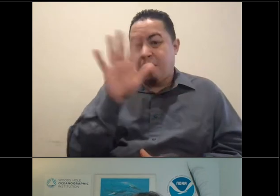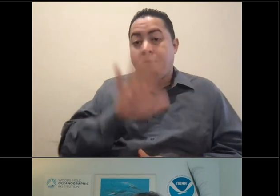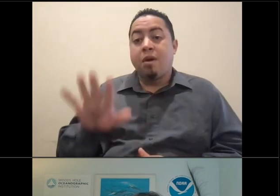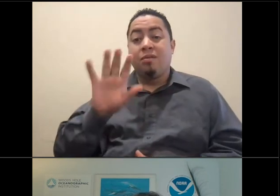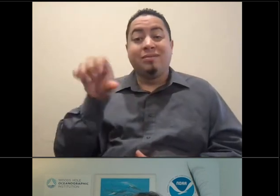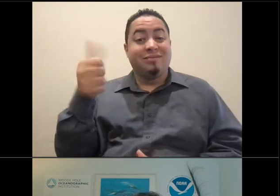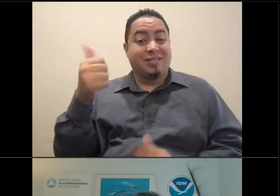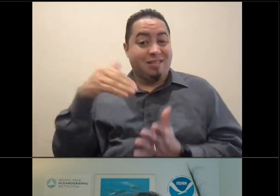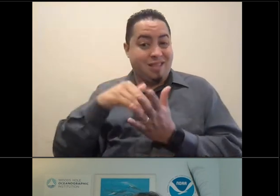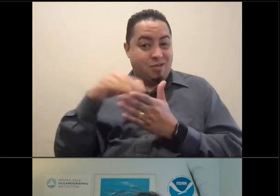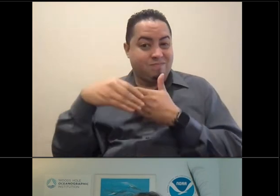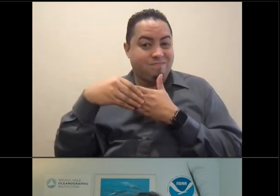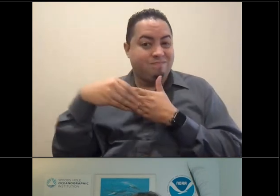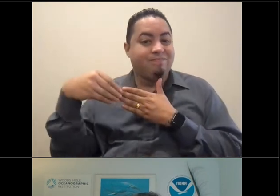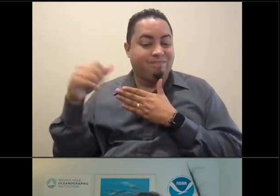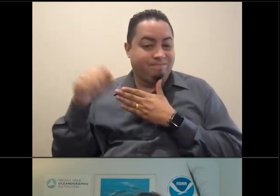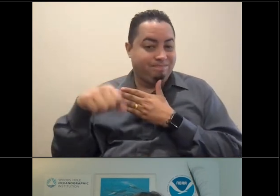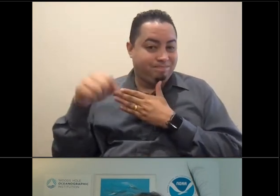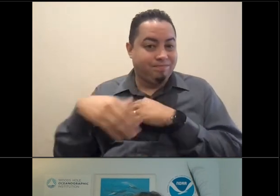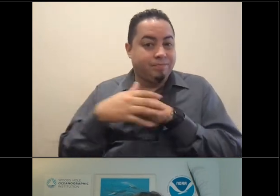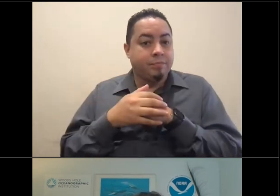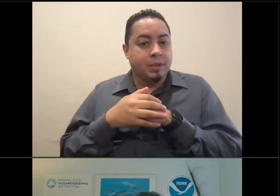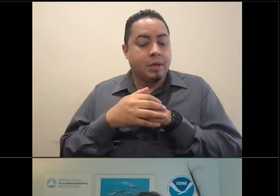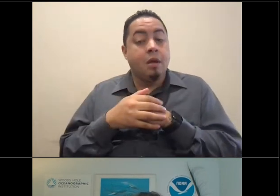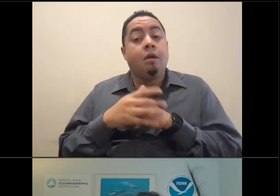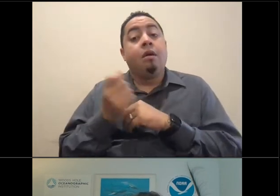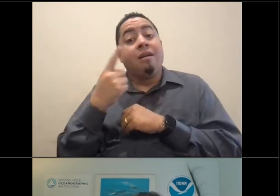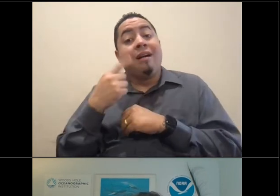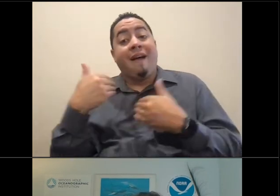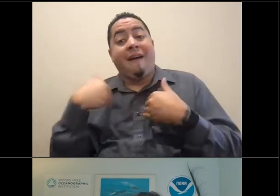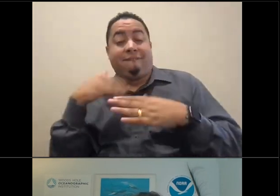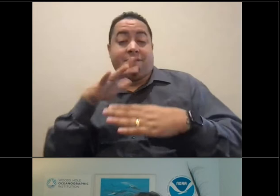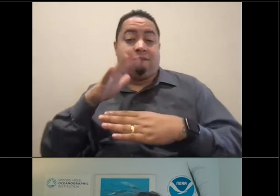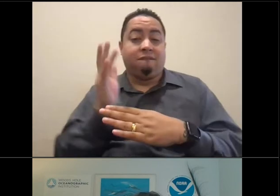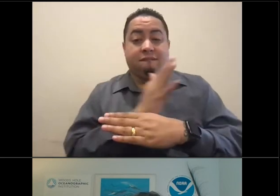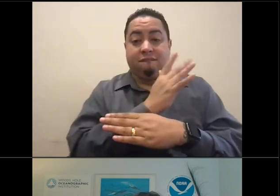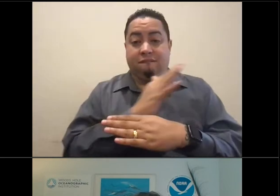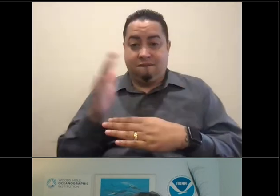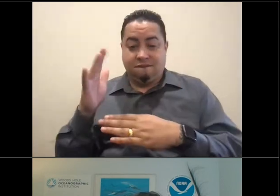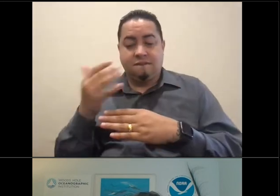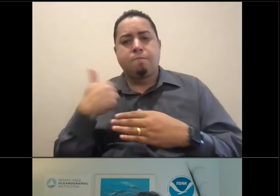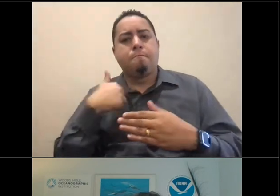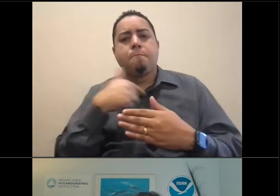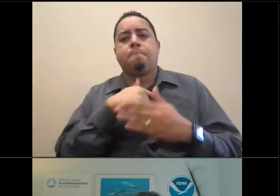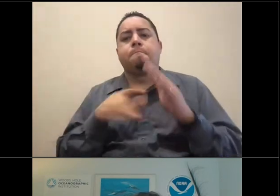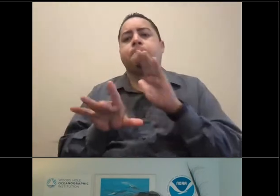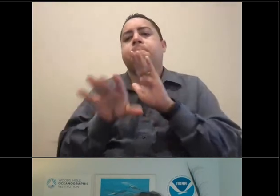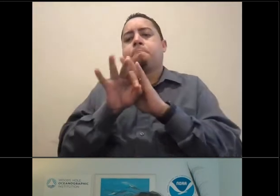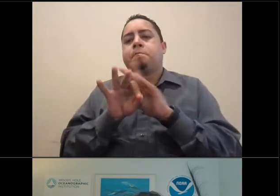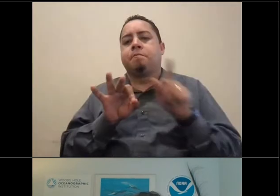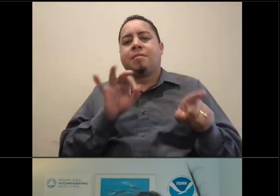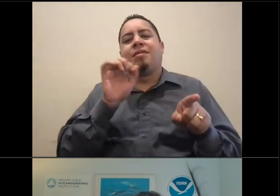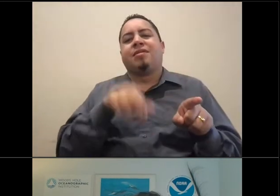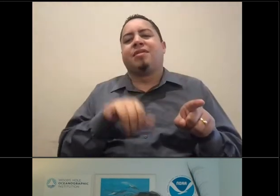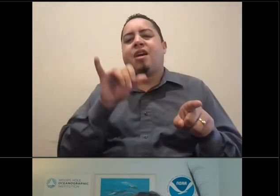And there's kind of a range of ROV prices, and we selected this ROV based off its features. So that was kind of where we landed.